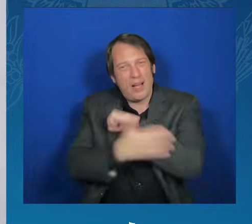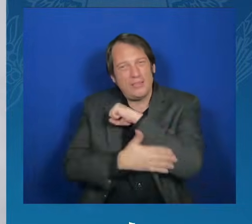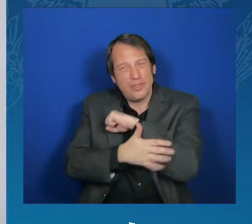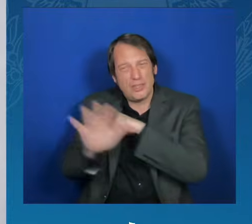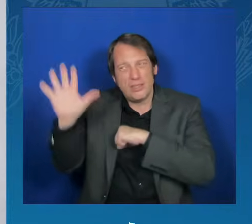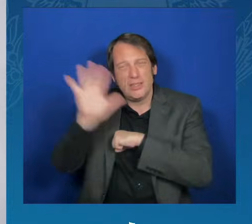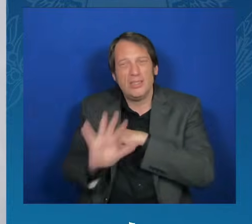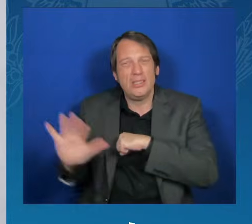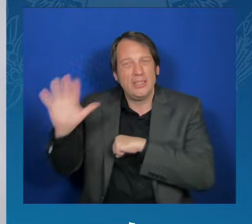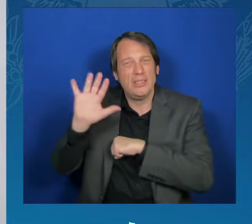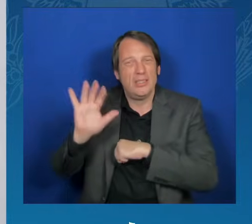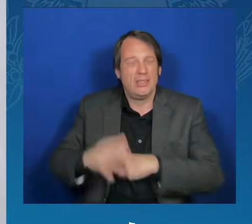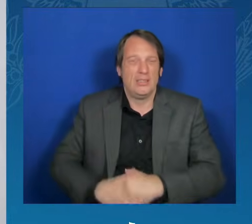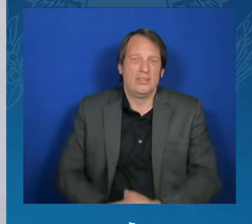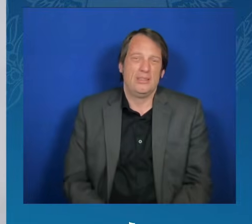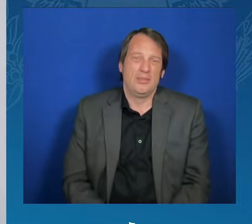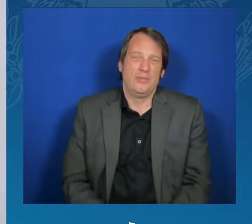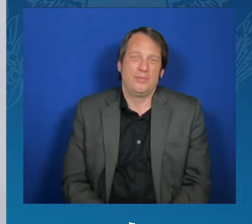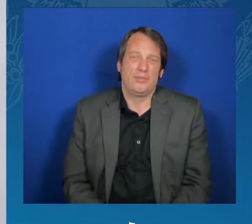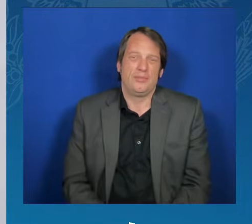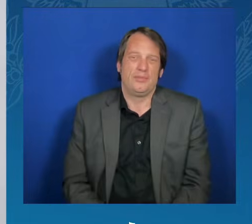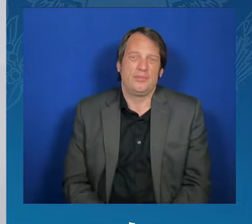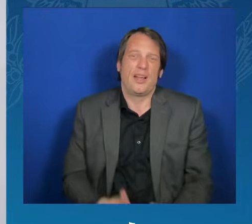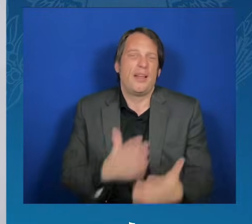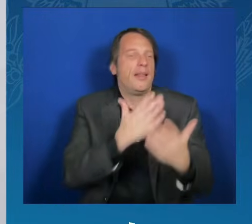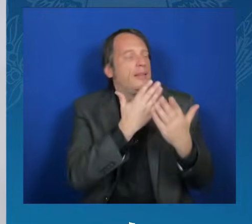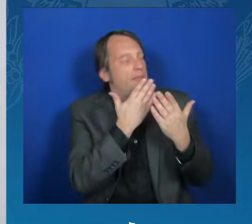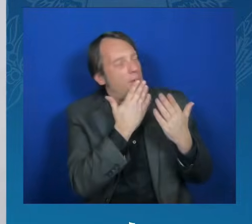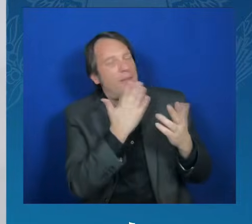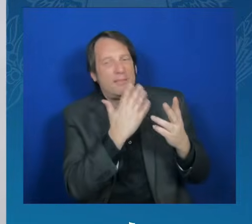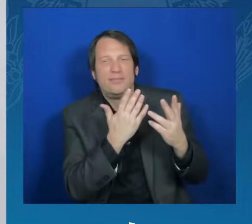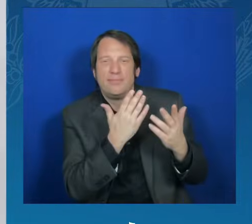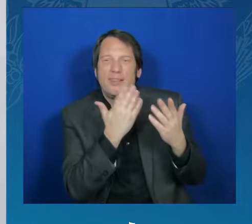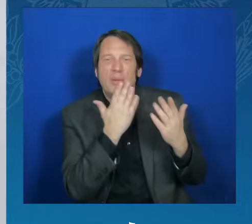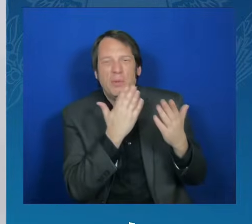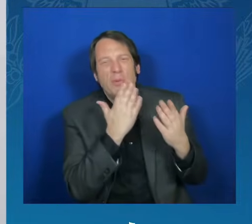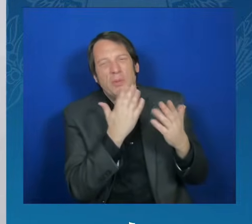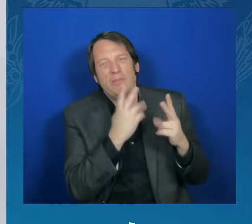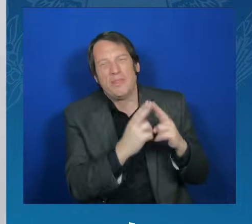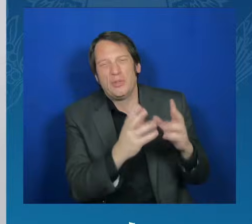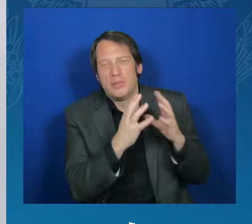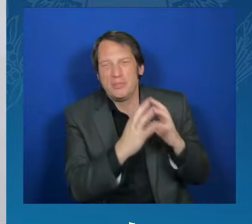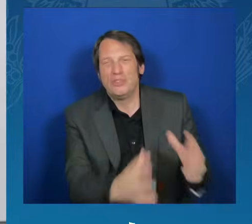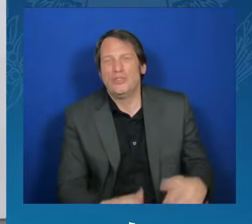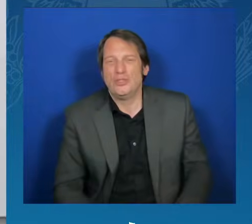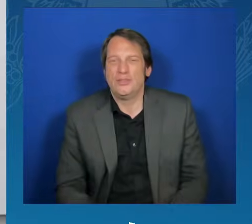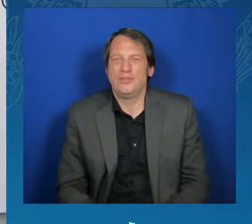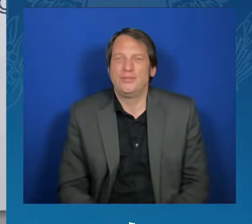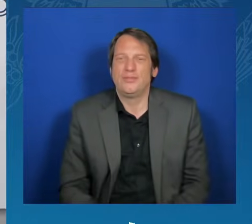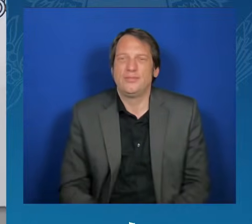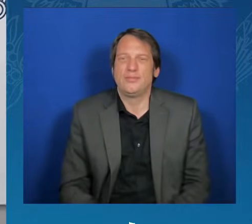Ambassador Heusgen: Thank you. Thank you very much for this. We have to move on to our next session.